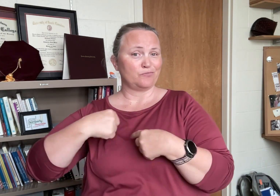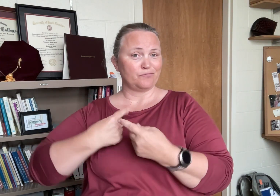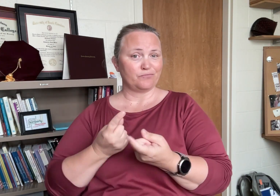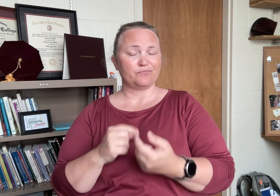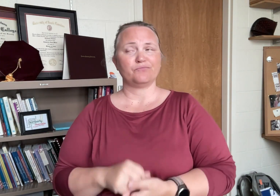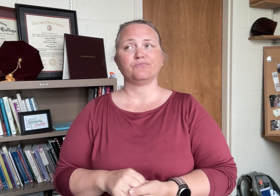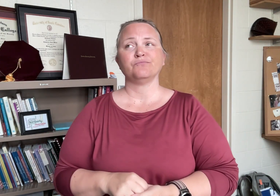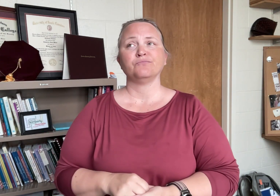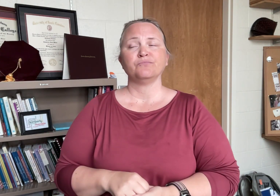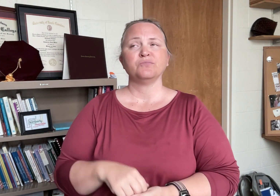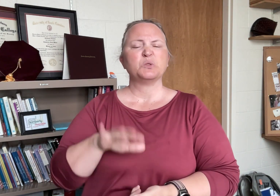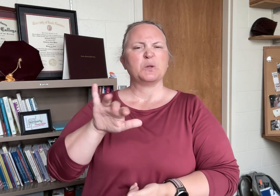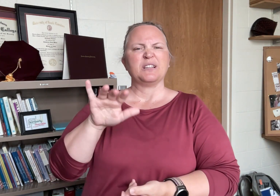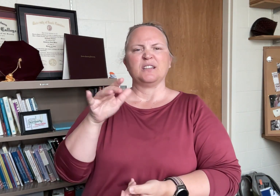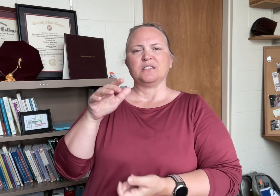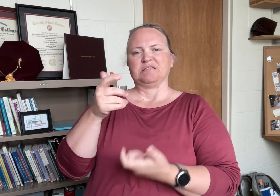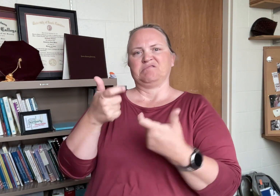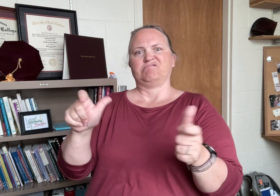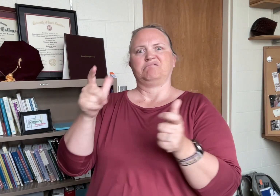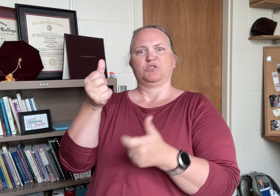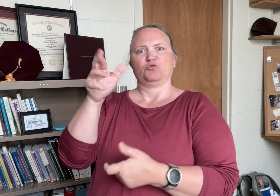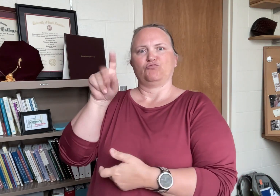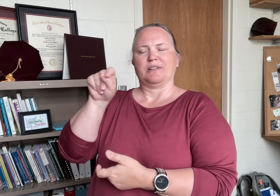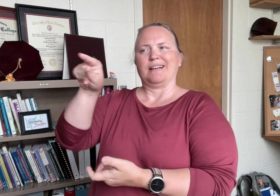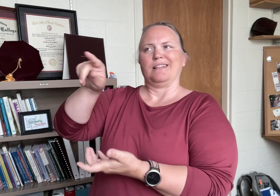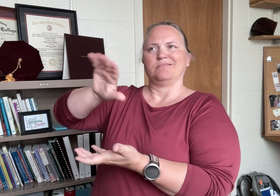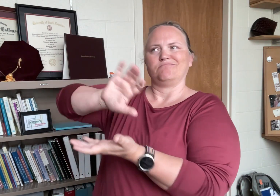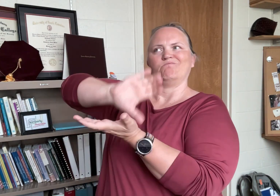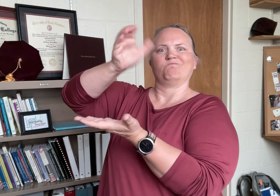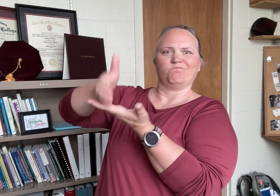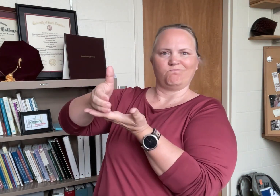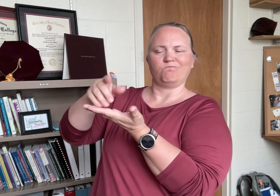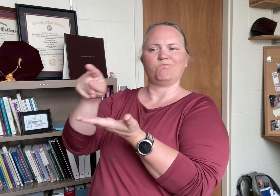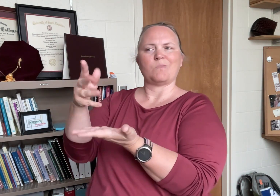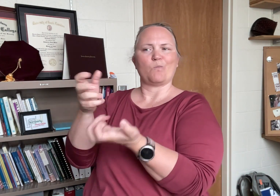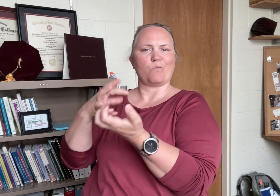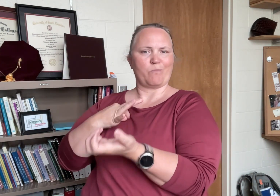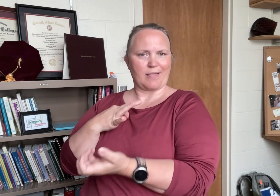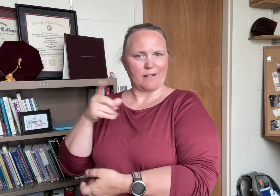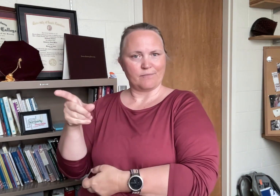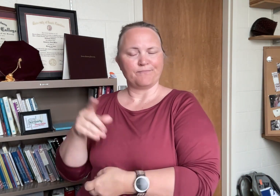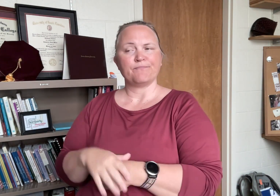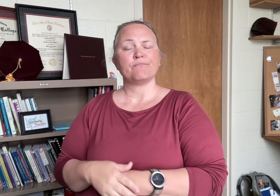on my grant writing process. So I am applying for a kind of a large grant, um, for my field.